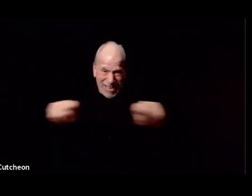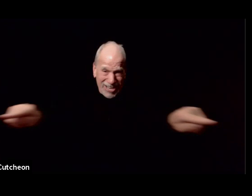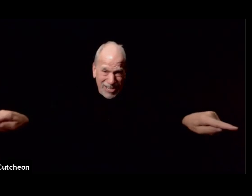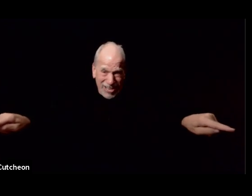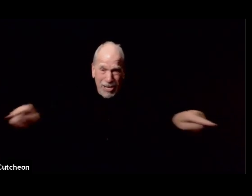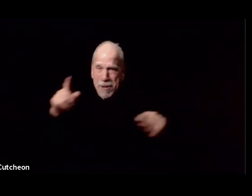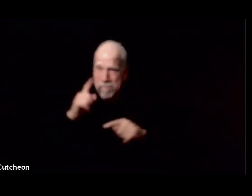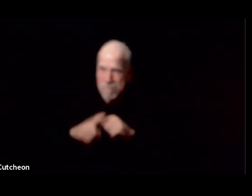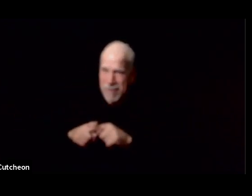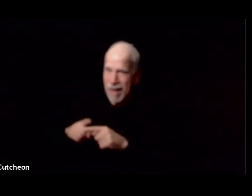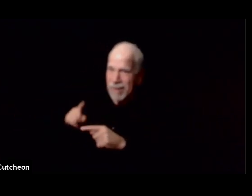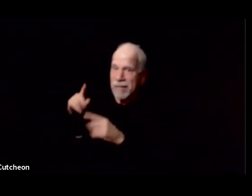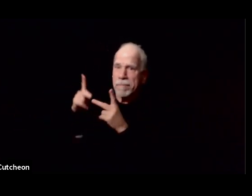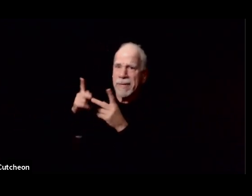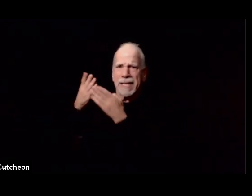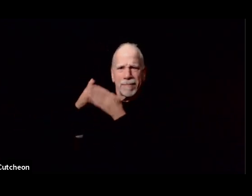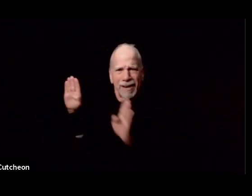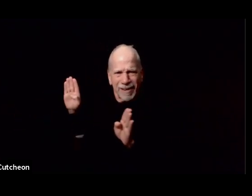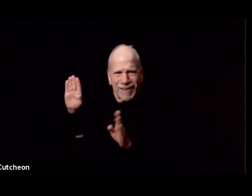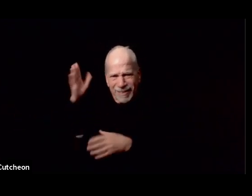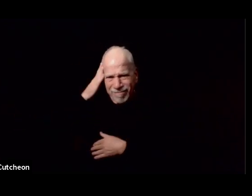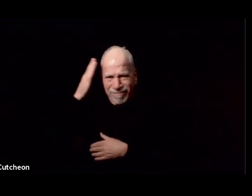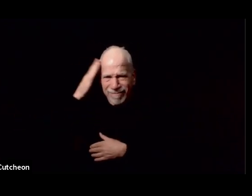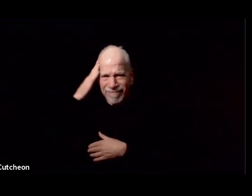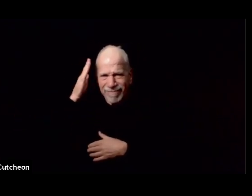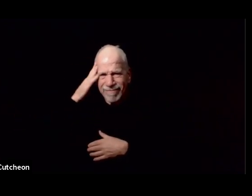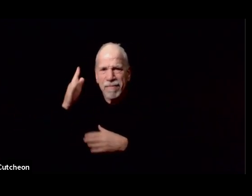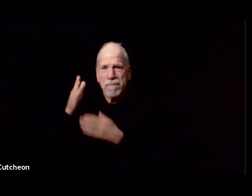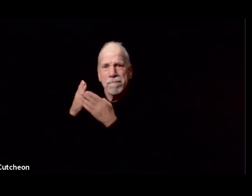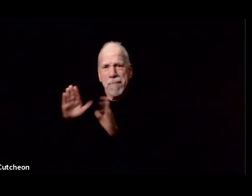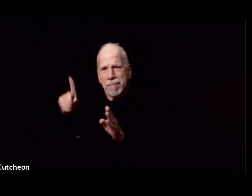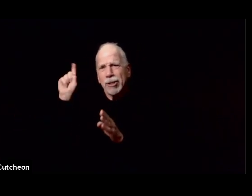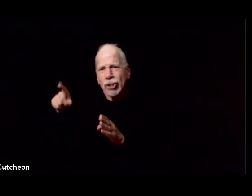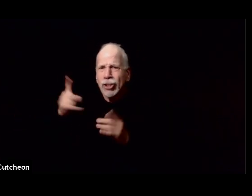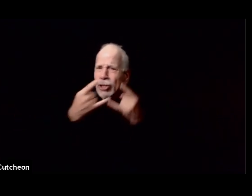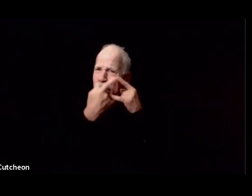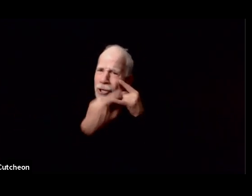needs to understand that these are not just suggestions. These are rules and they need to be followed.